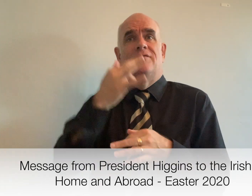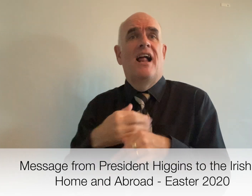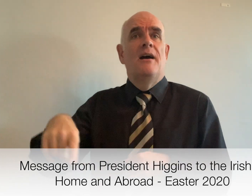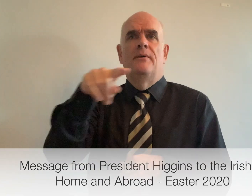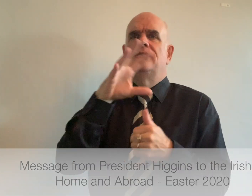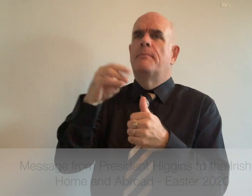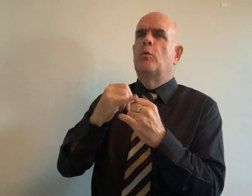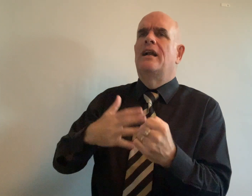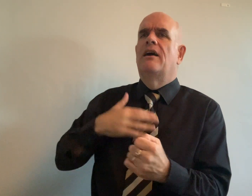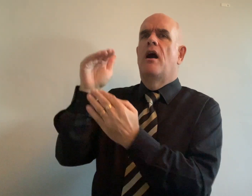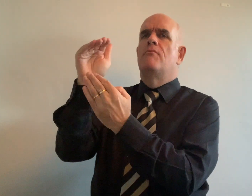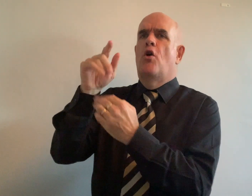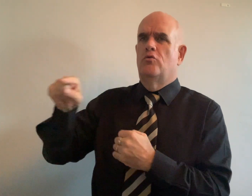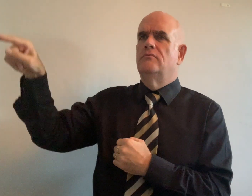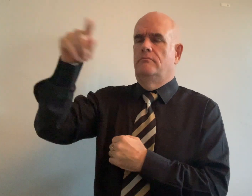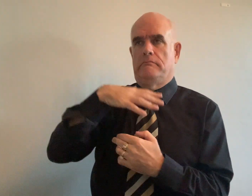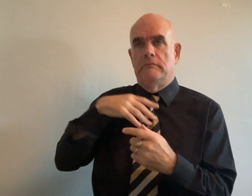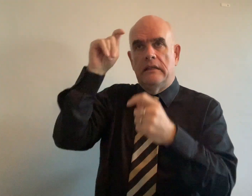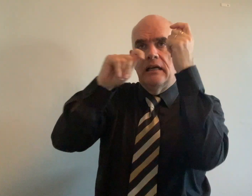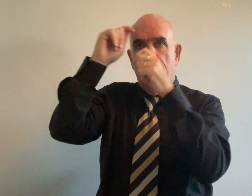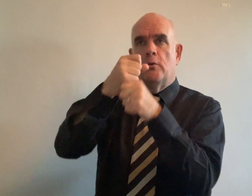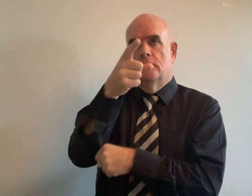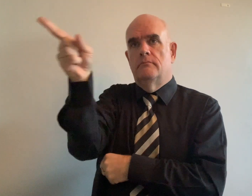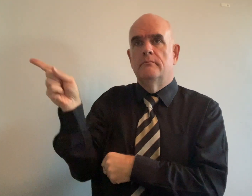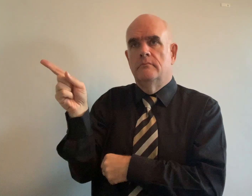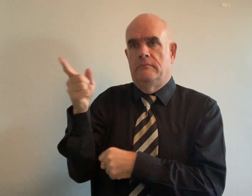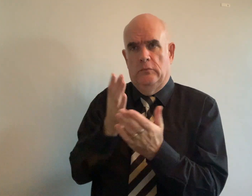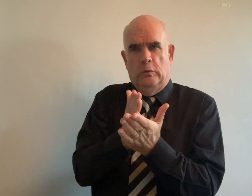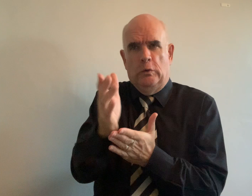with the coronavirus and its consequences. Over the past number of weeks